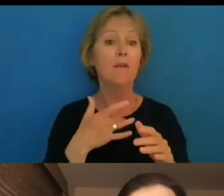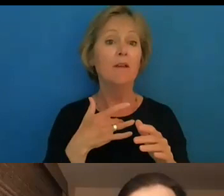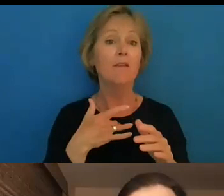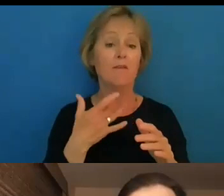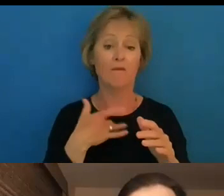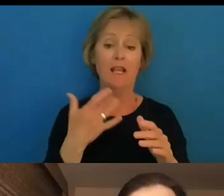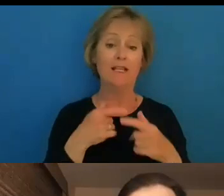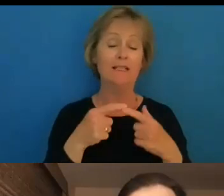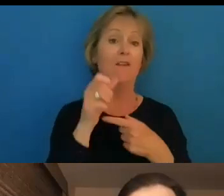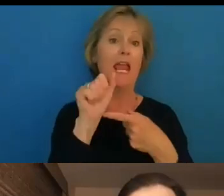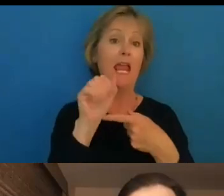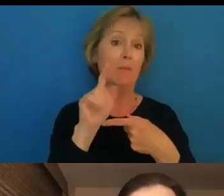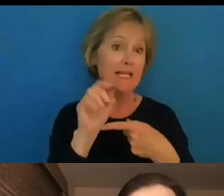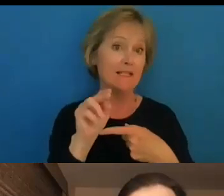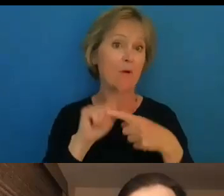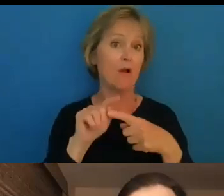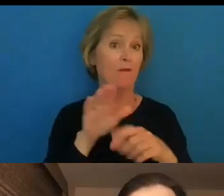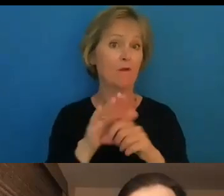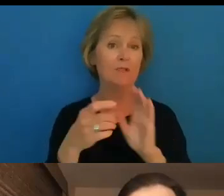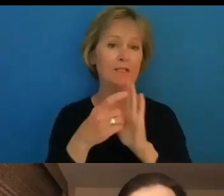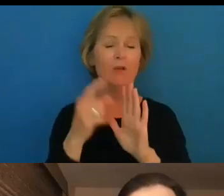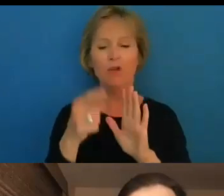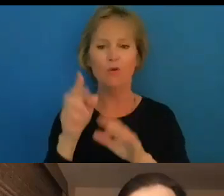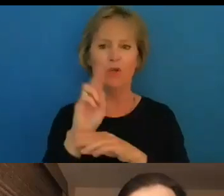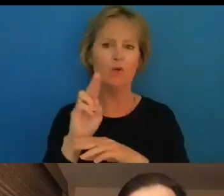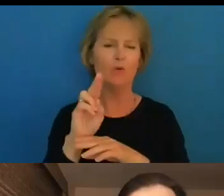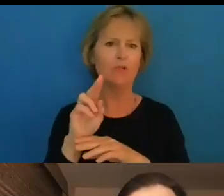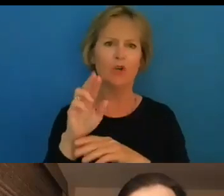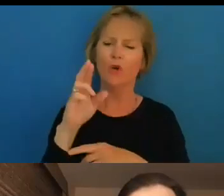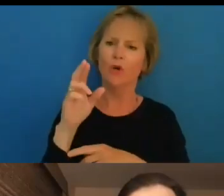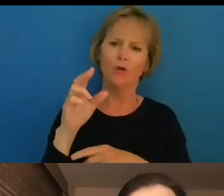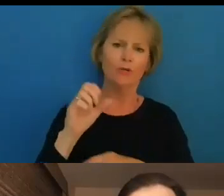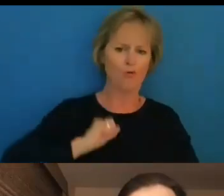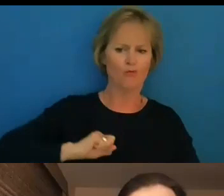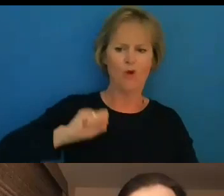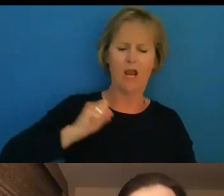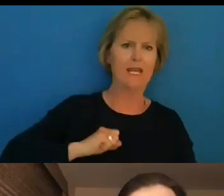And in that article you use the term, rugged individualism. How does that connect to this trend of supply hoarding